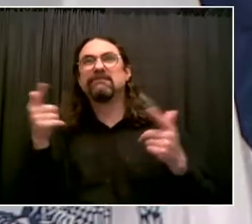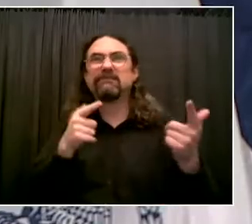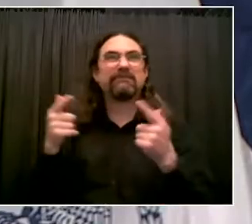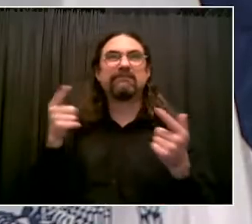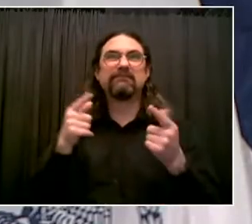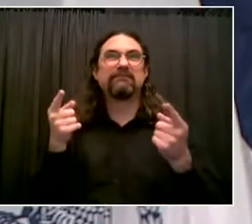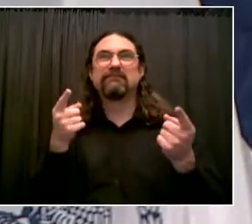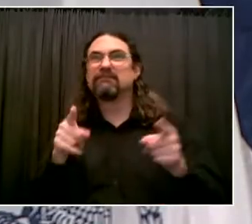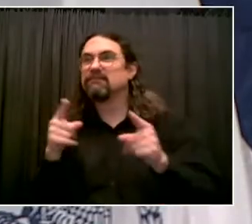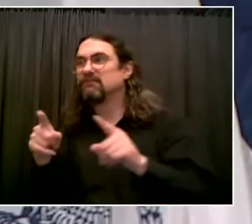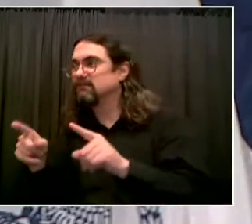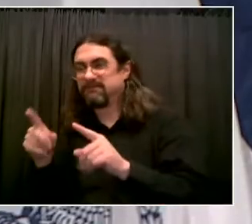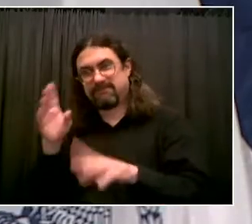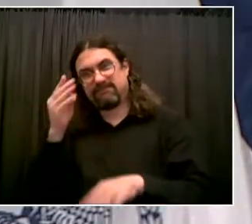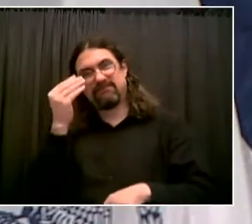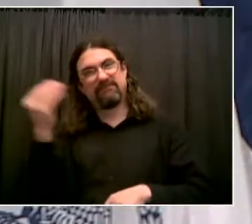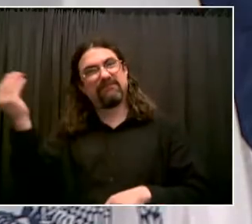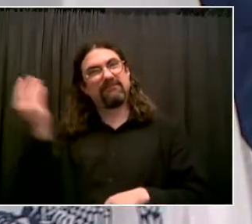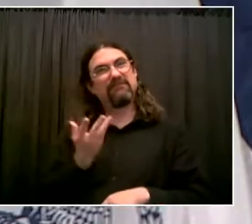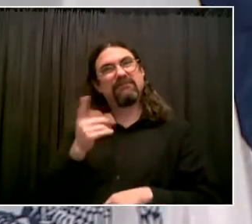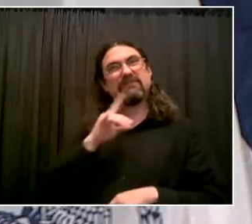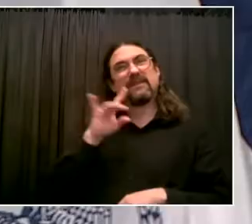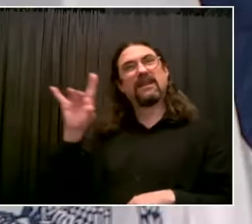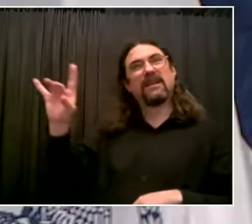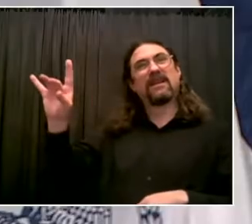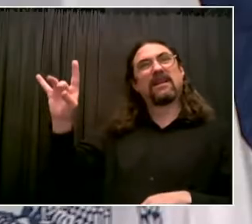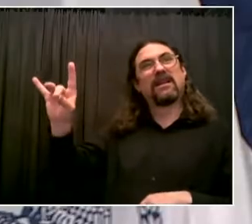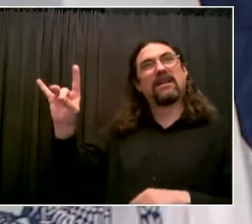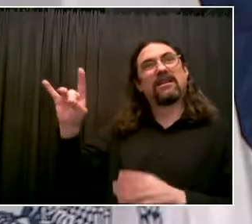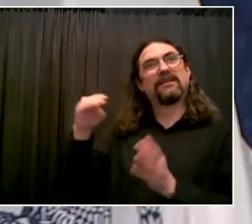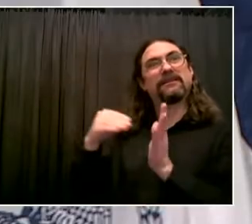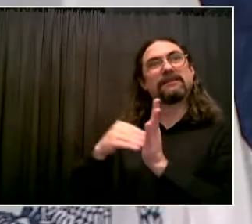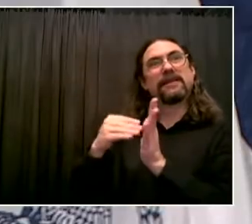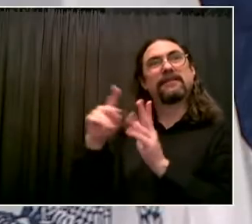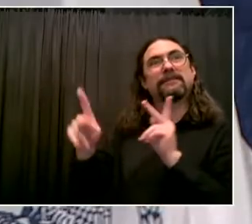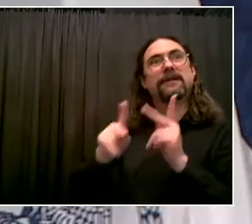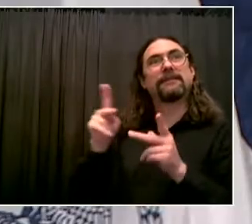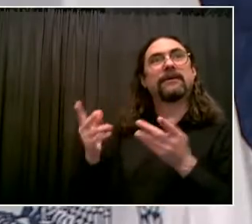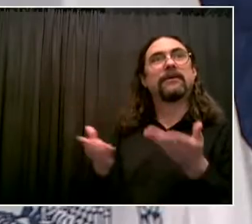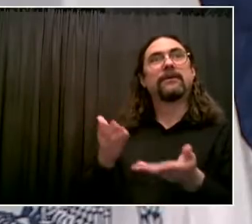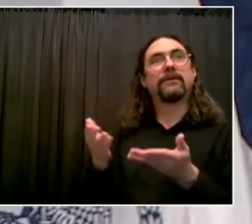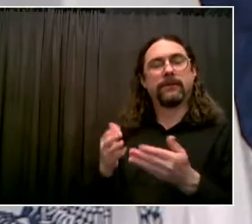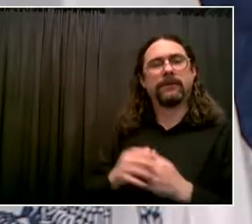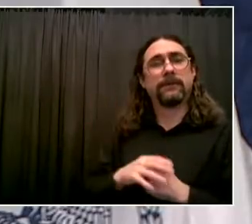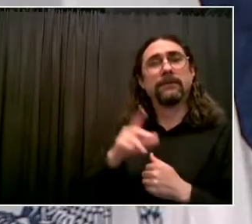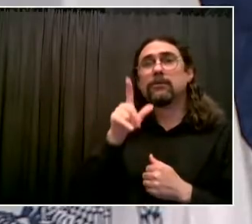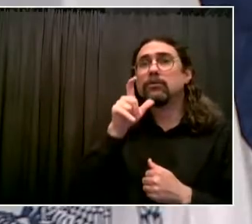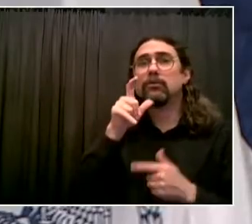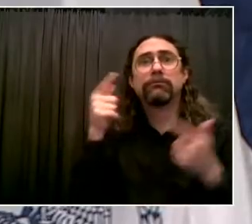PUBLIC DIALOGUE DOESN'T TAKE INTO ACCOUNT THAT A FEW THSAOUND PEOPL E COMMITTING MOST OF THE SERIOUS VIOLENCE IN NEW YORK CIT Y. 8 1/2 MILLION